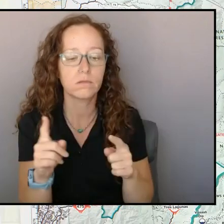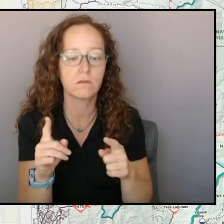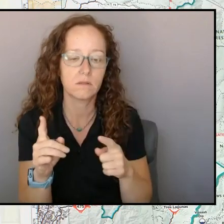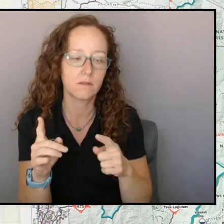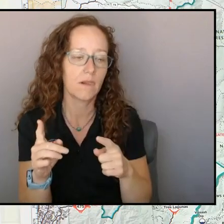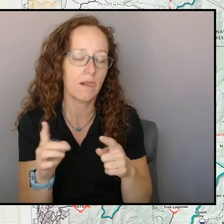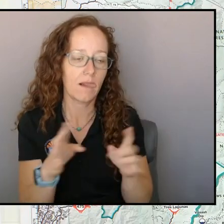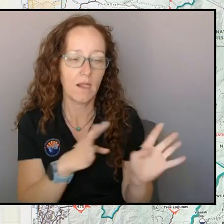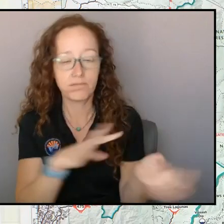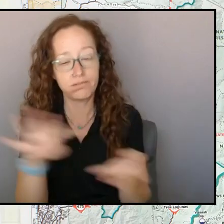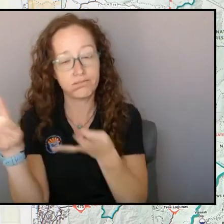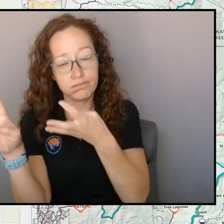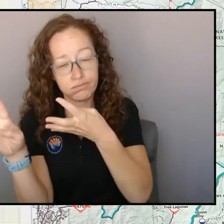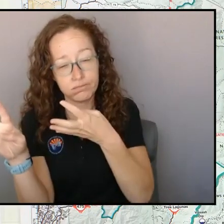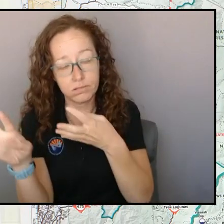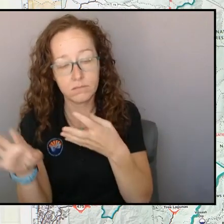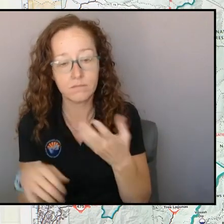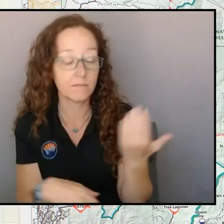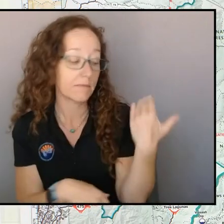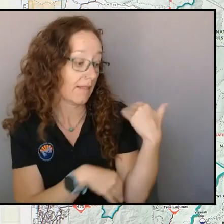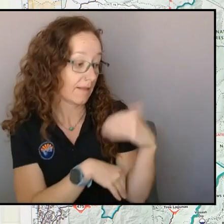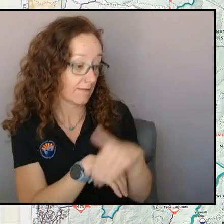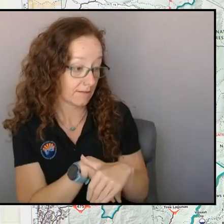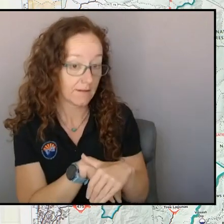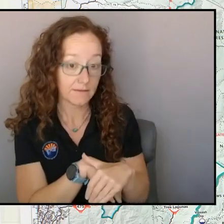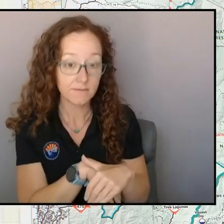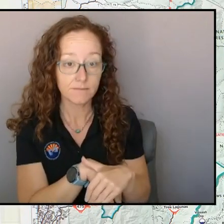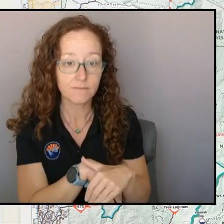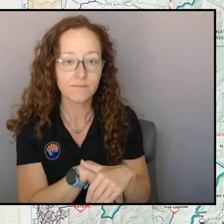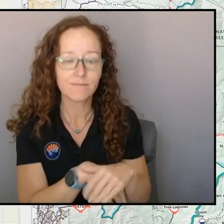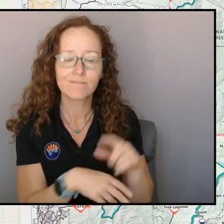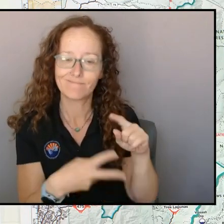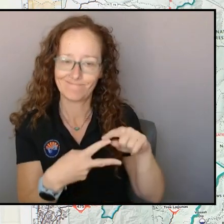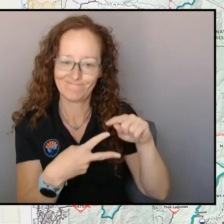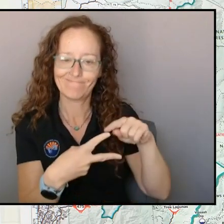the one we had last night was the former. Washing over,